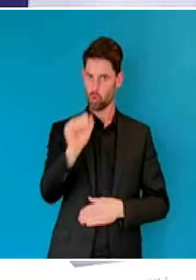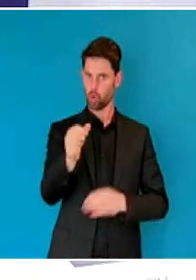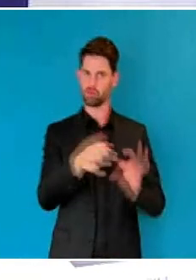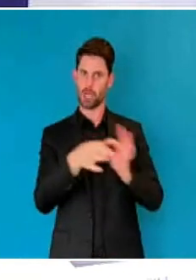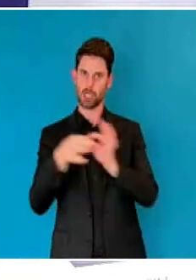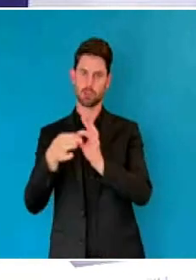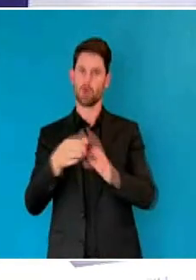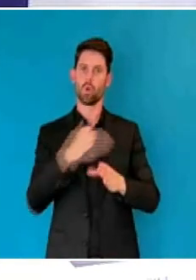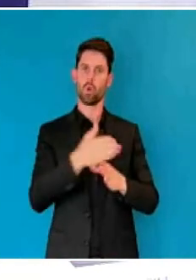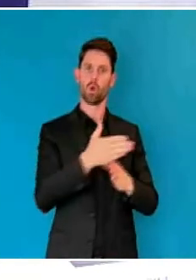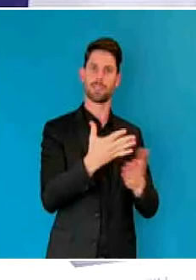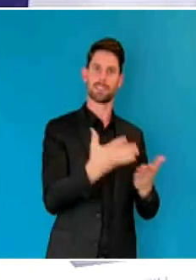the Accident Compensation Commission of Victoria?